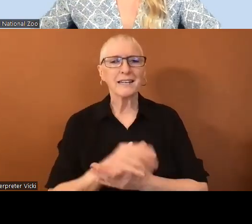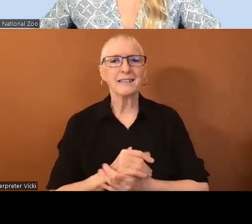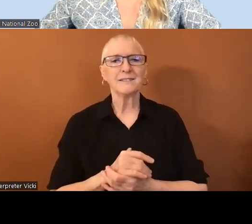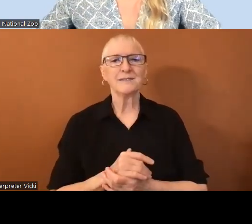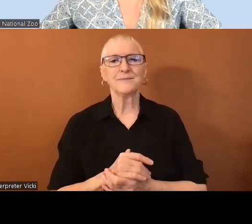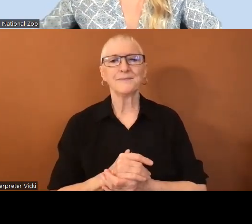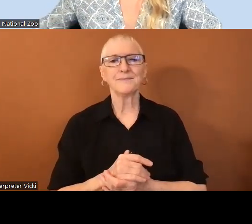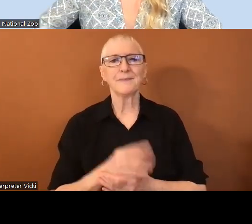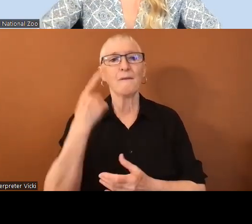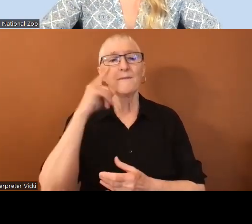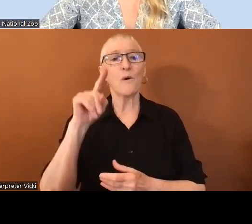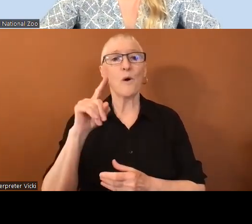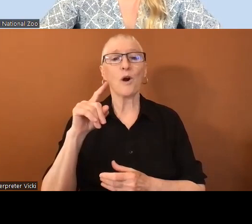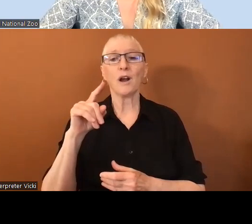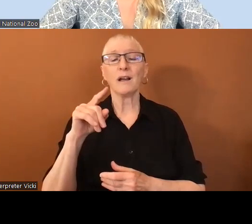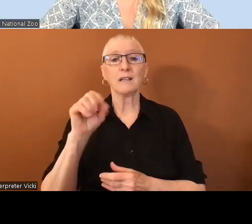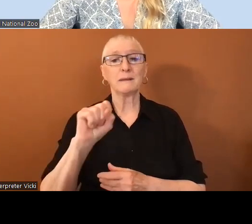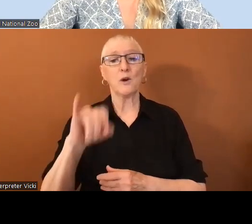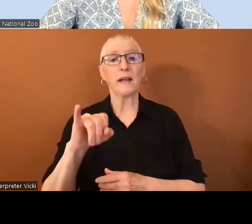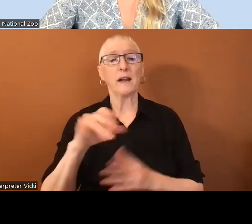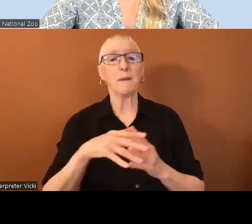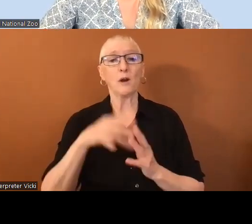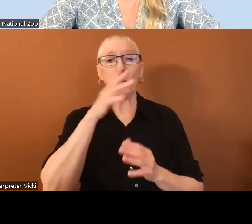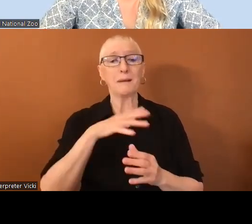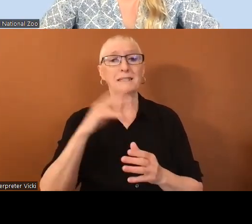On behalf of the Smithsonian's American Women's History Initiative,